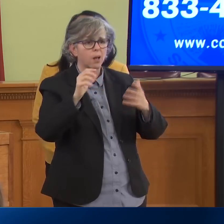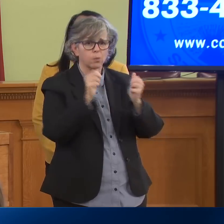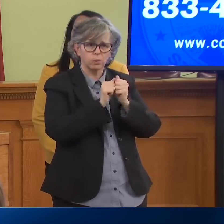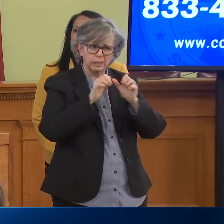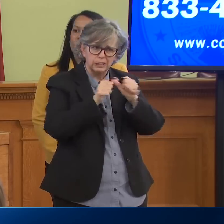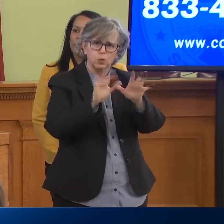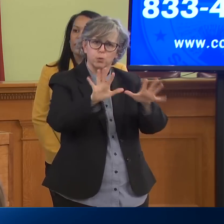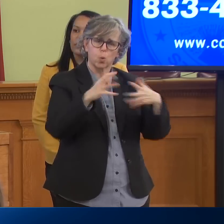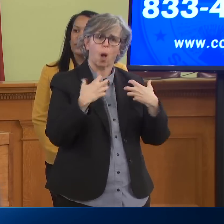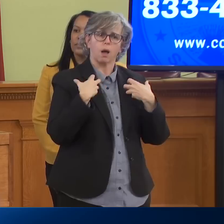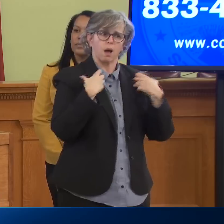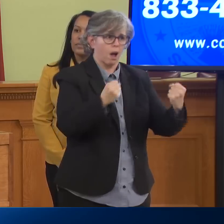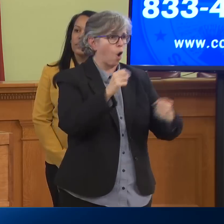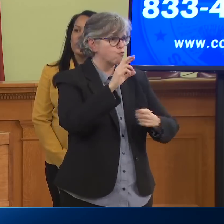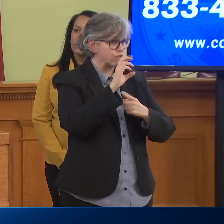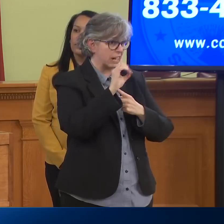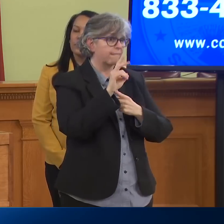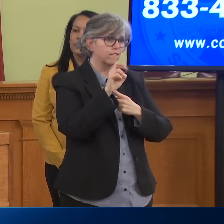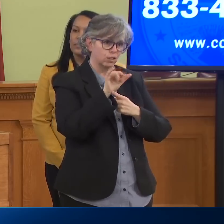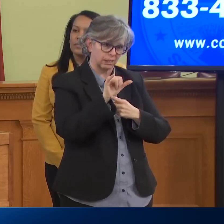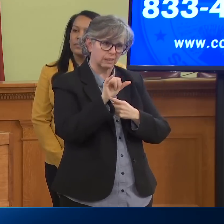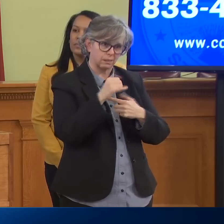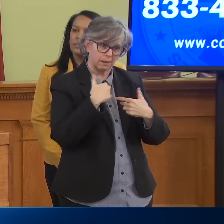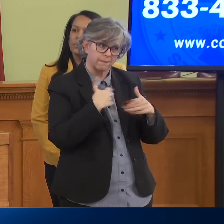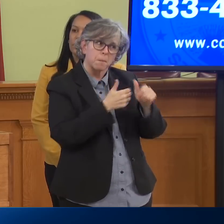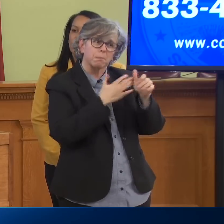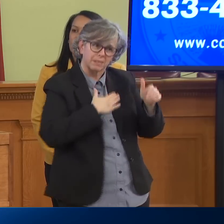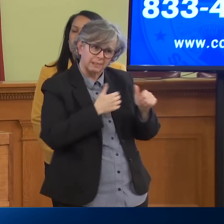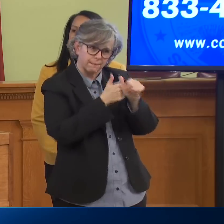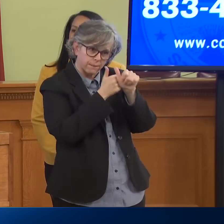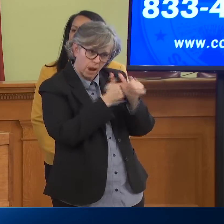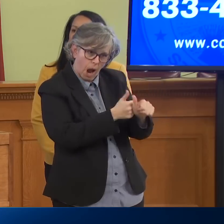DISORDERS THAT IT IS IMPORTANT TO KNOW THAT WE WANT YOU TO